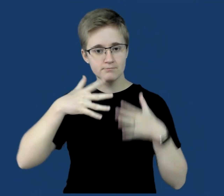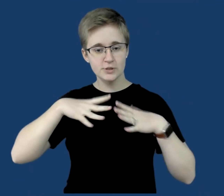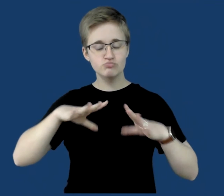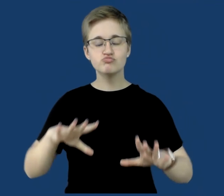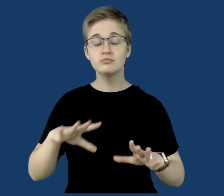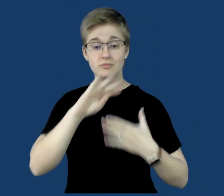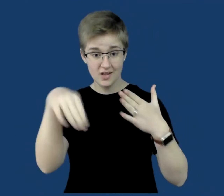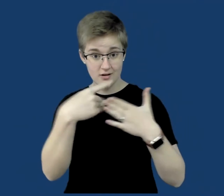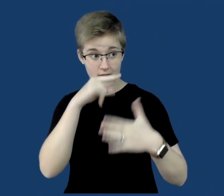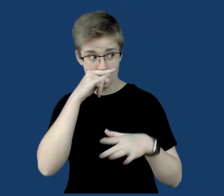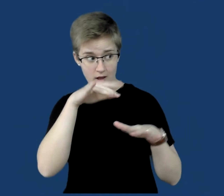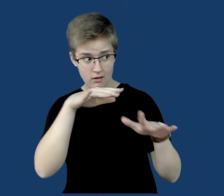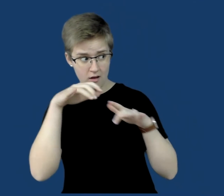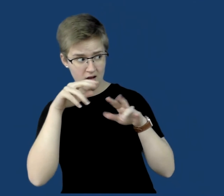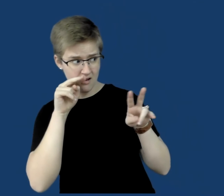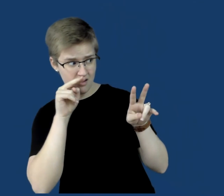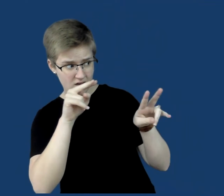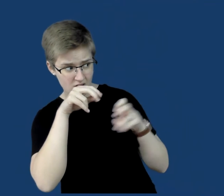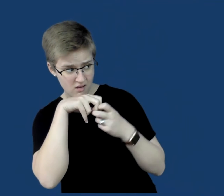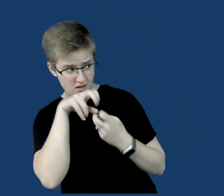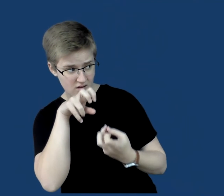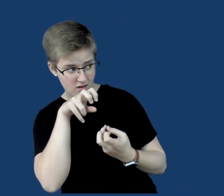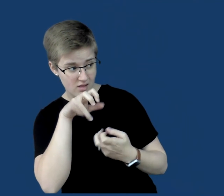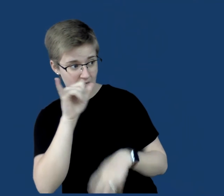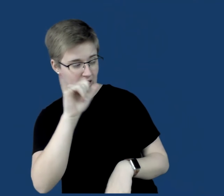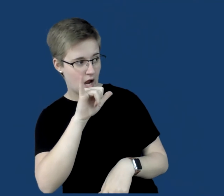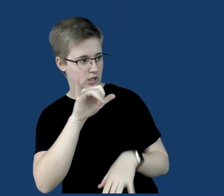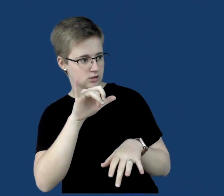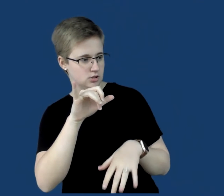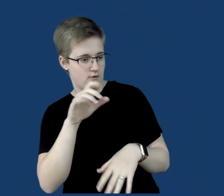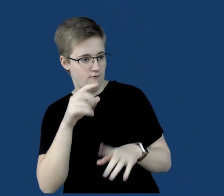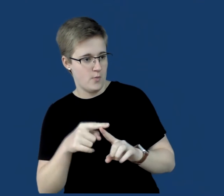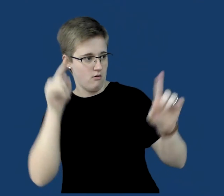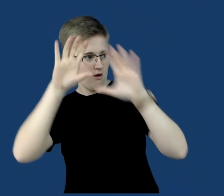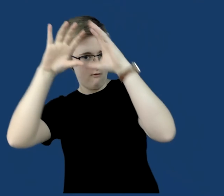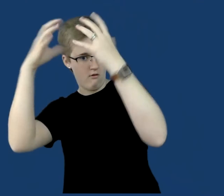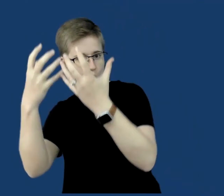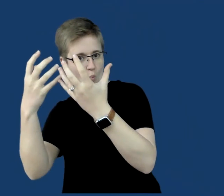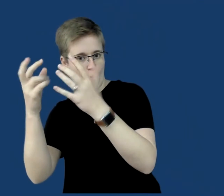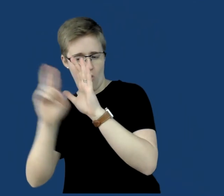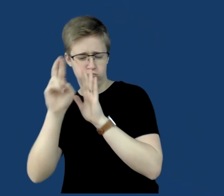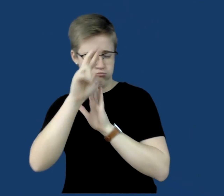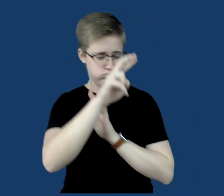stared at her with open mouths as if she had just stepped off a spaceship from another planet. Rob